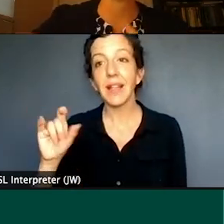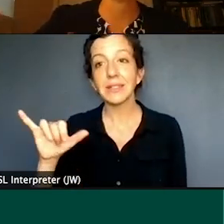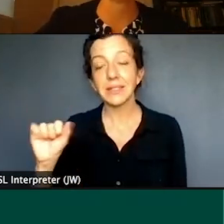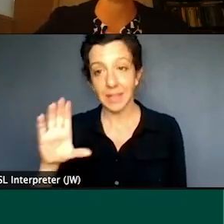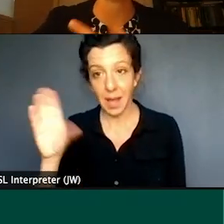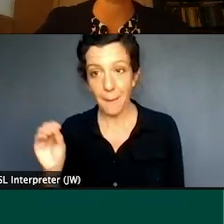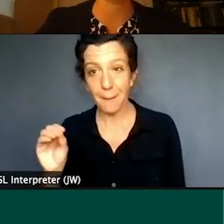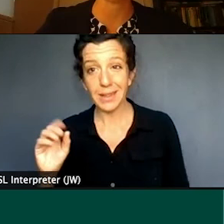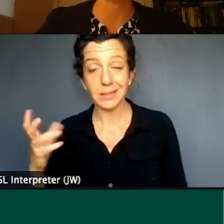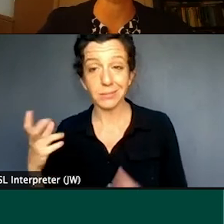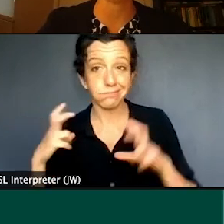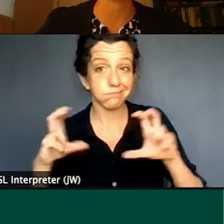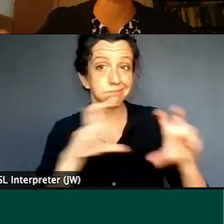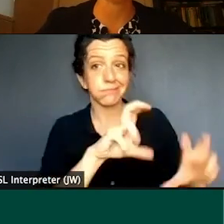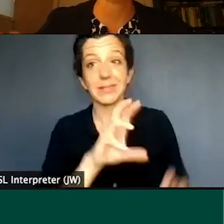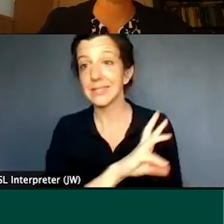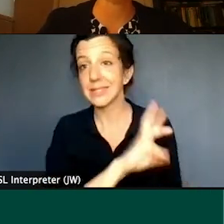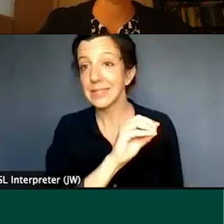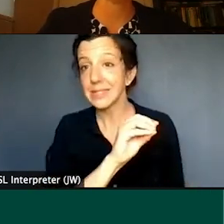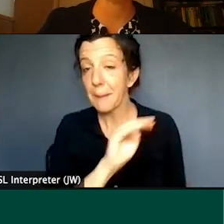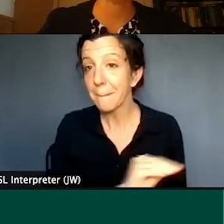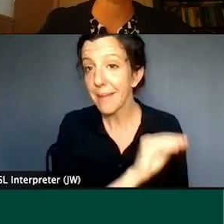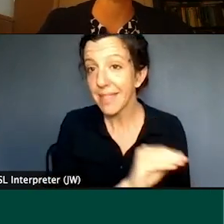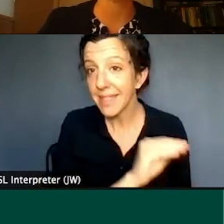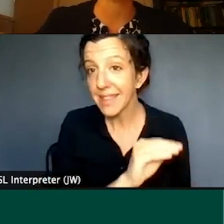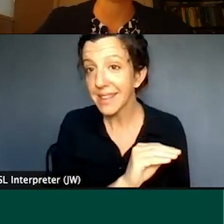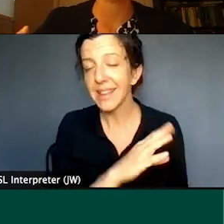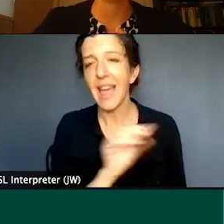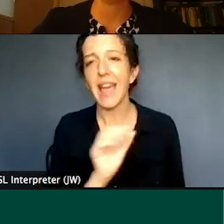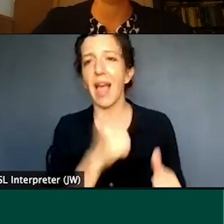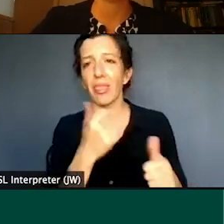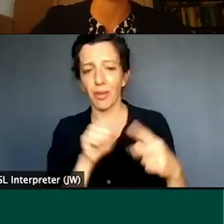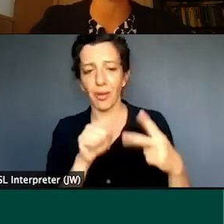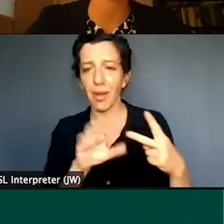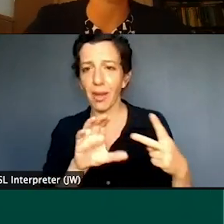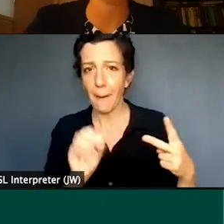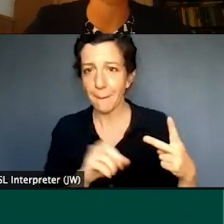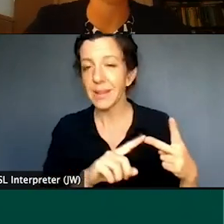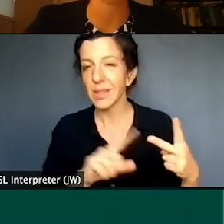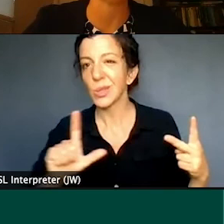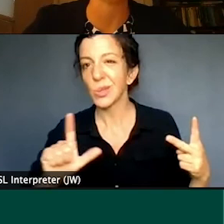to share what they report to the federal government to the State Department of Public Health.